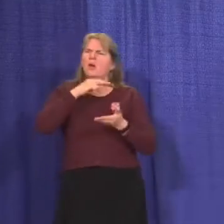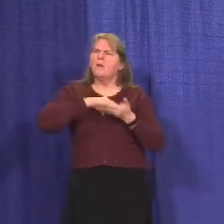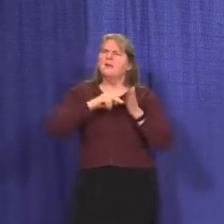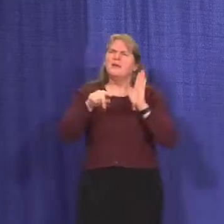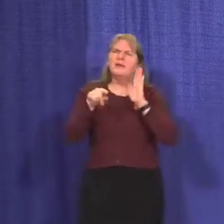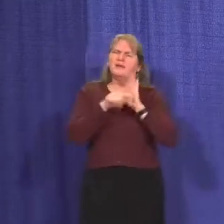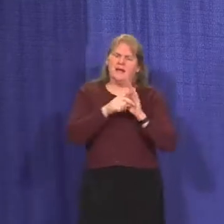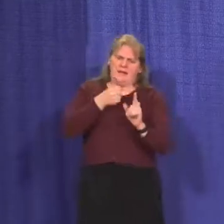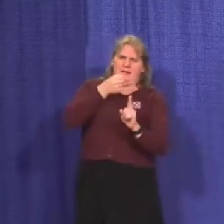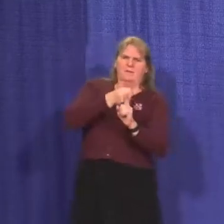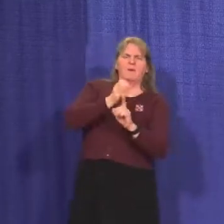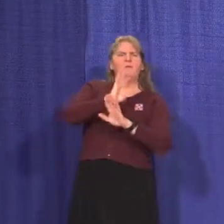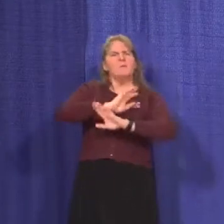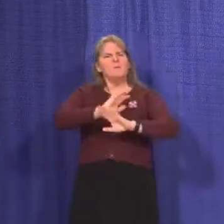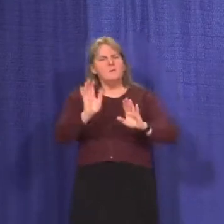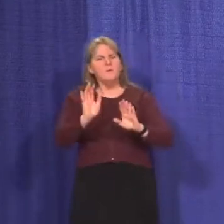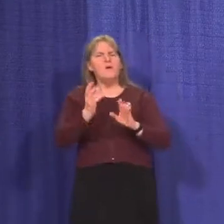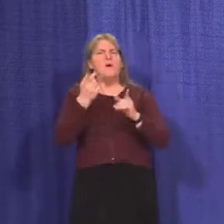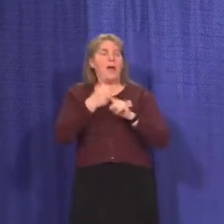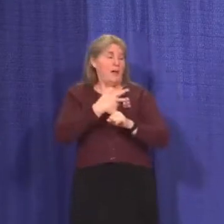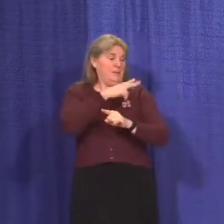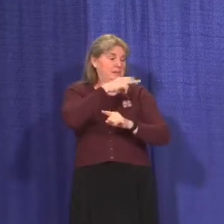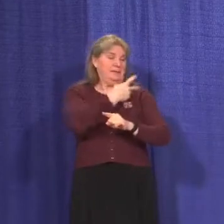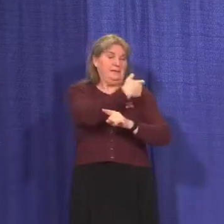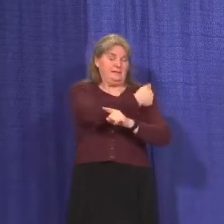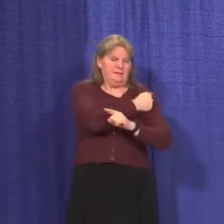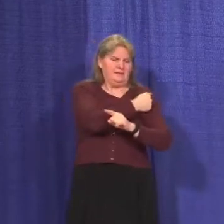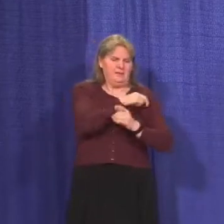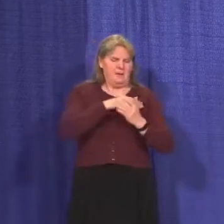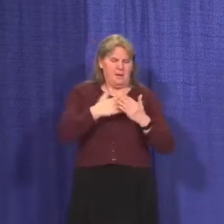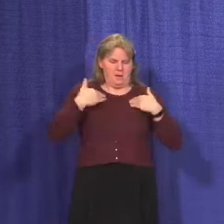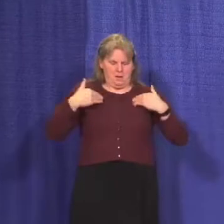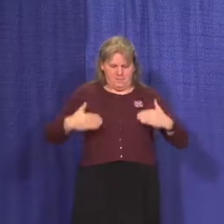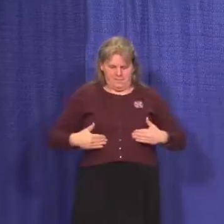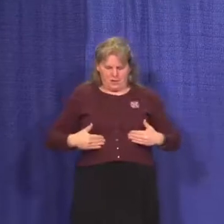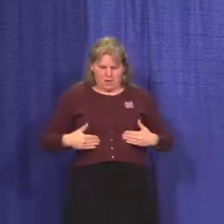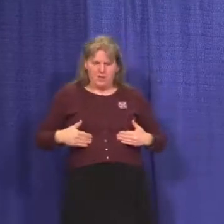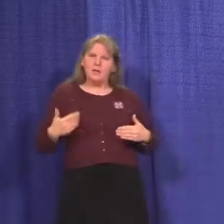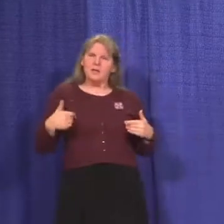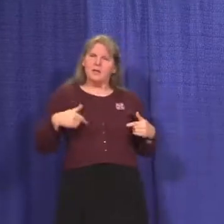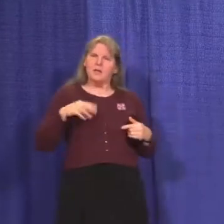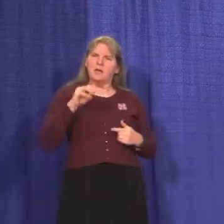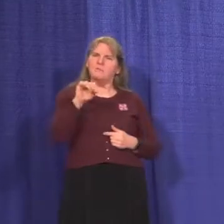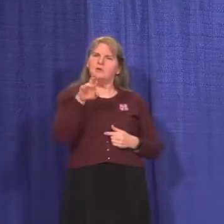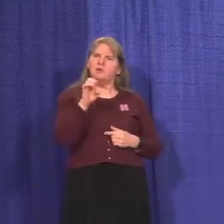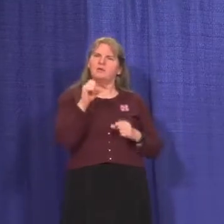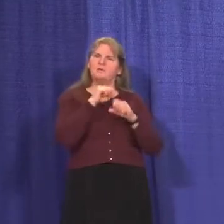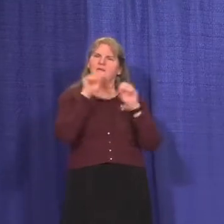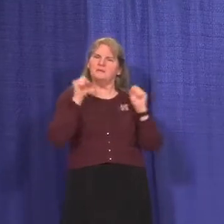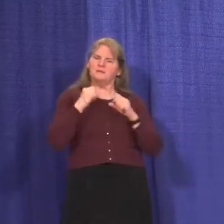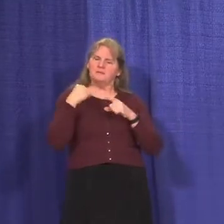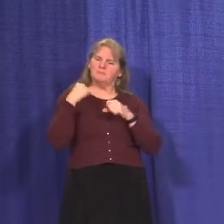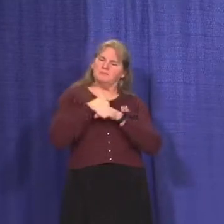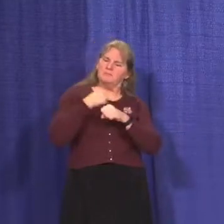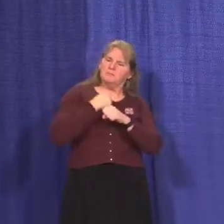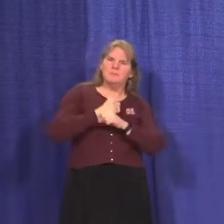are felt a mean sea immune system is responding as planned. Your body has been challenged to